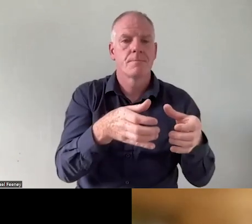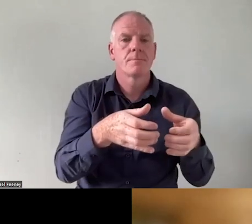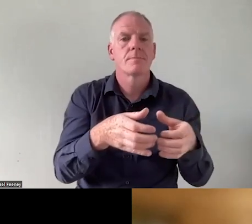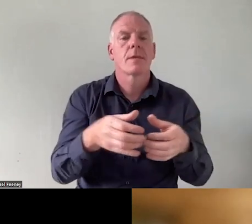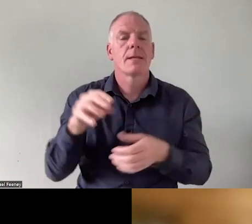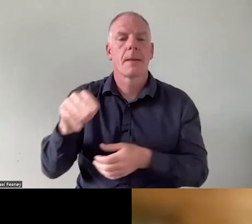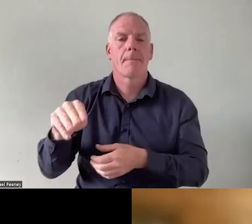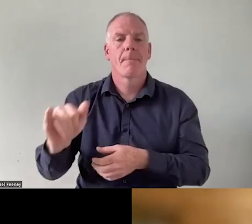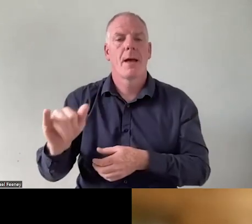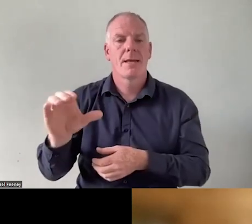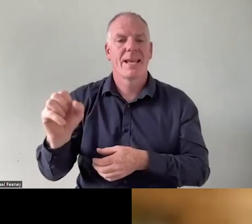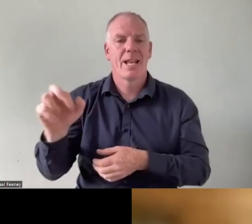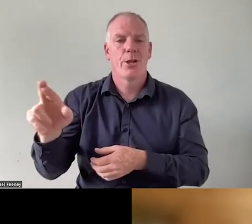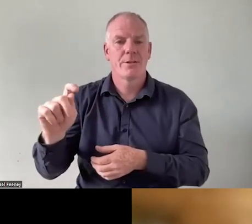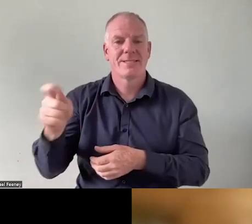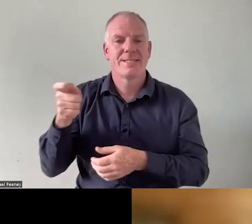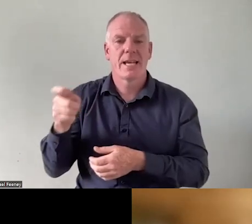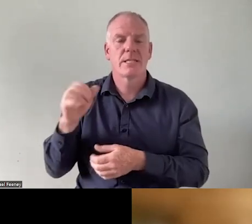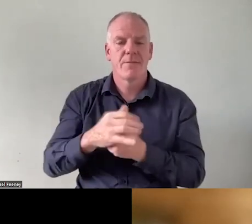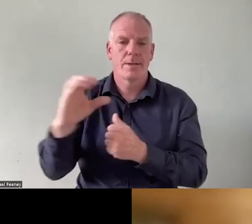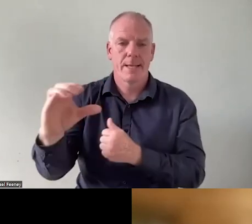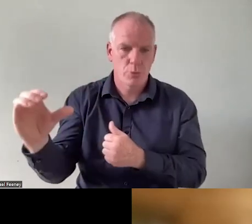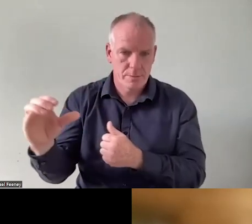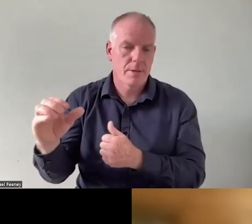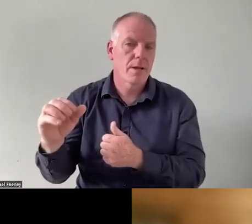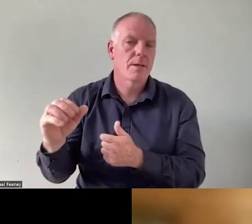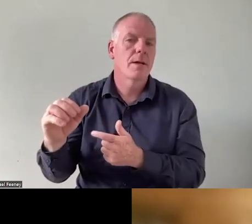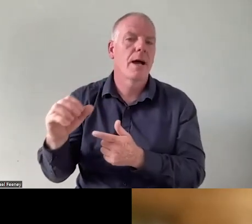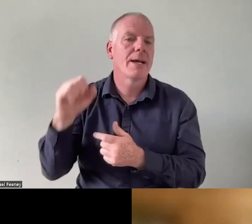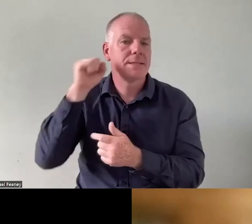for providing both captioning and sign language interpretation today.